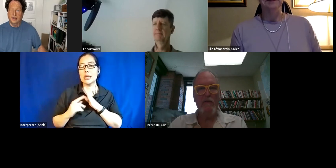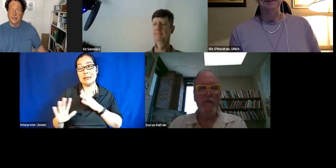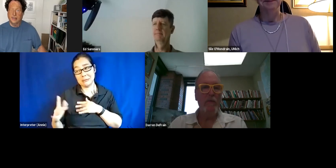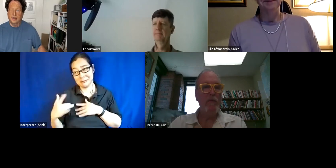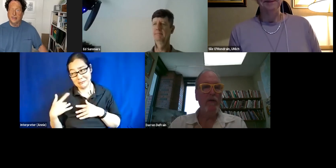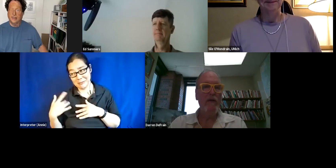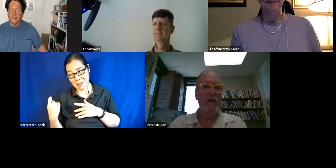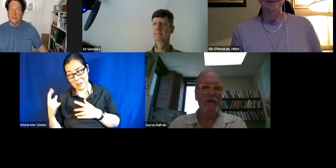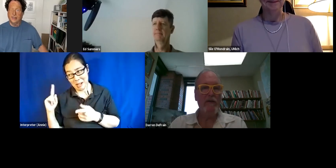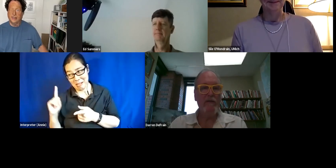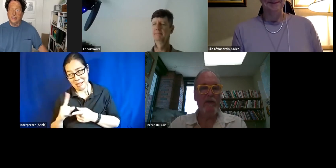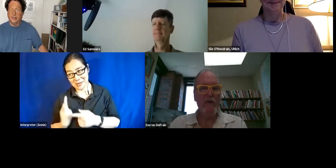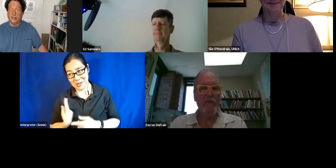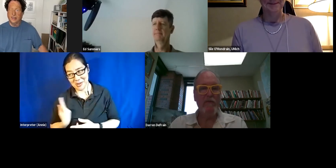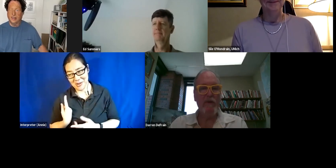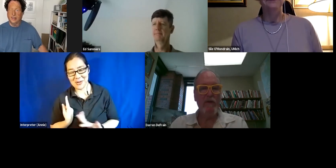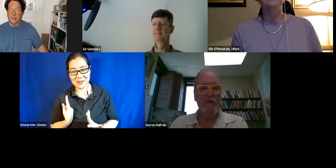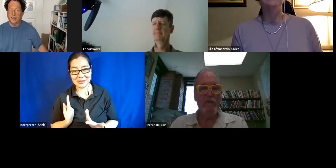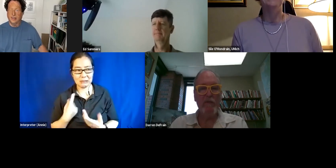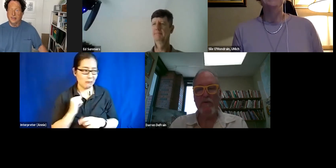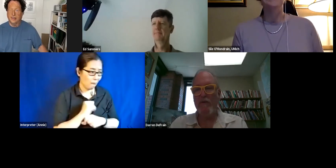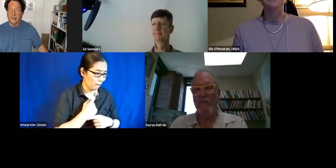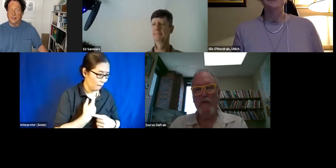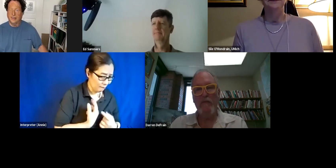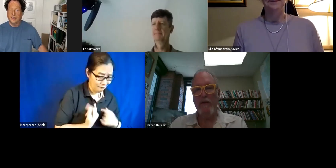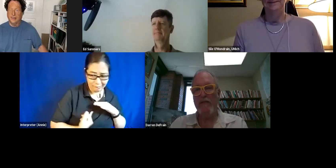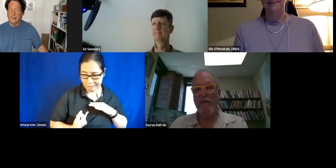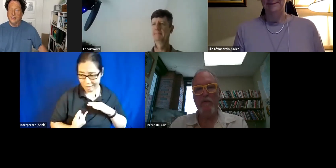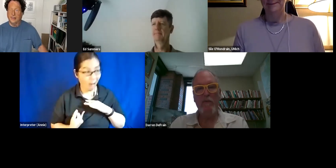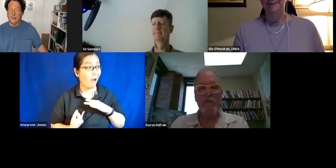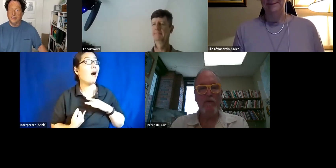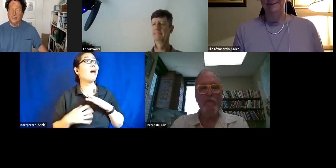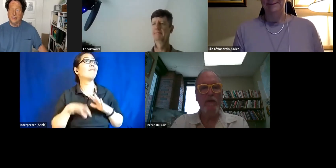we are working on. Thanks everyone involved with this.